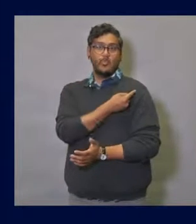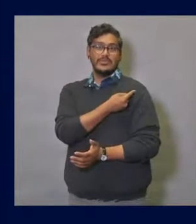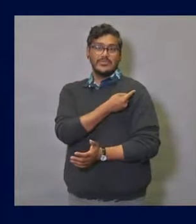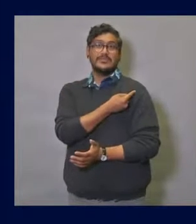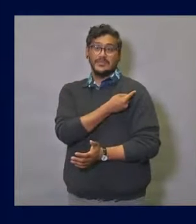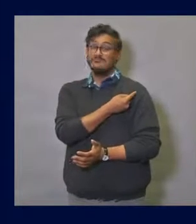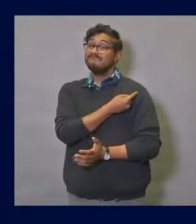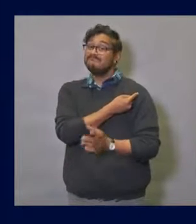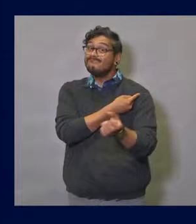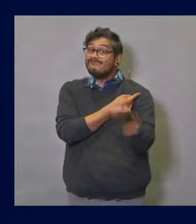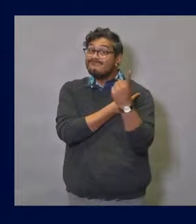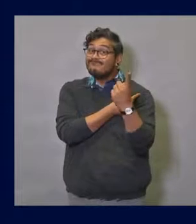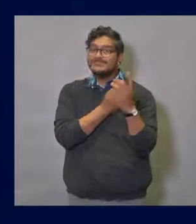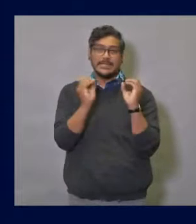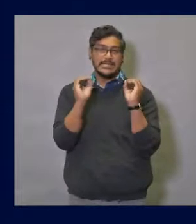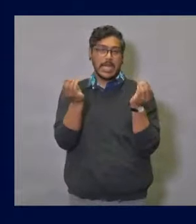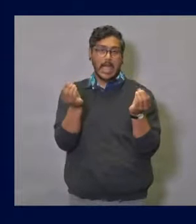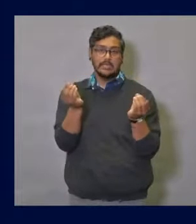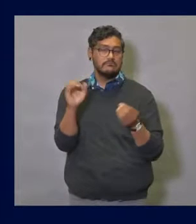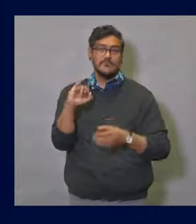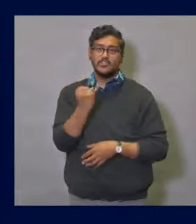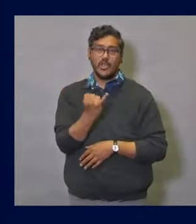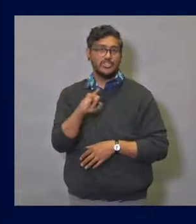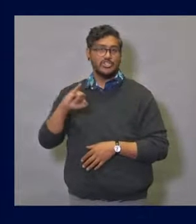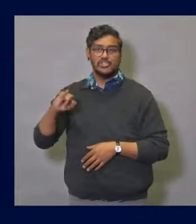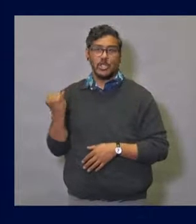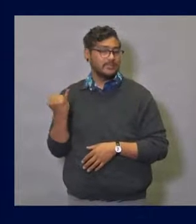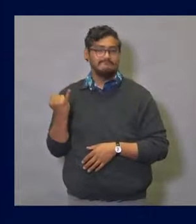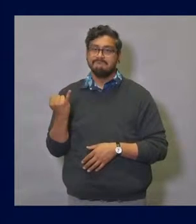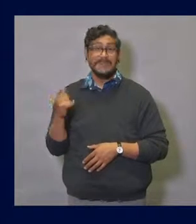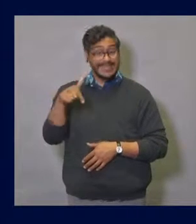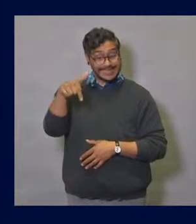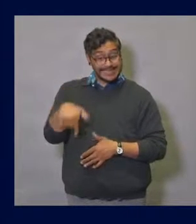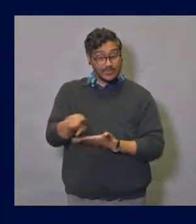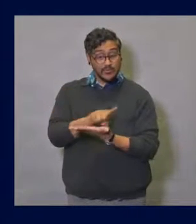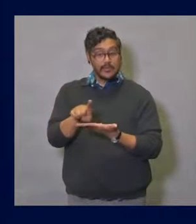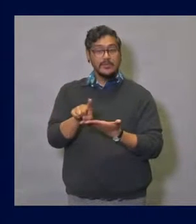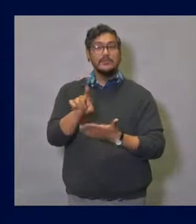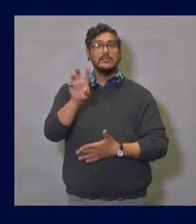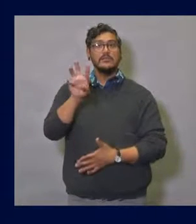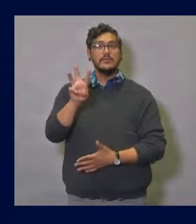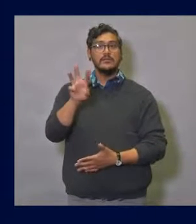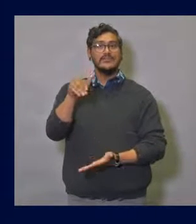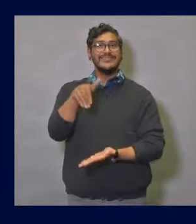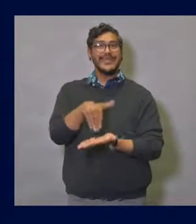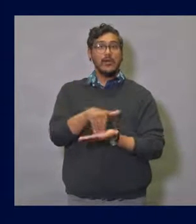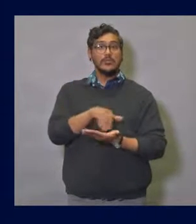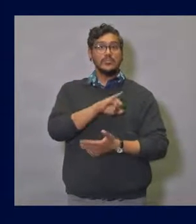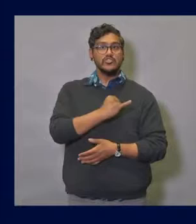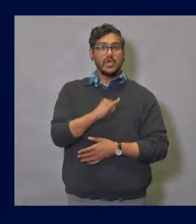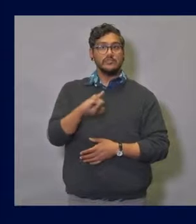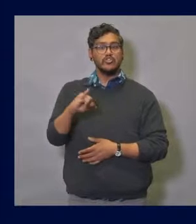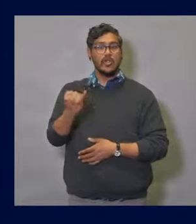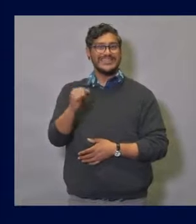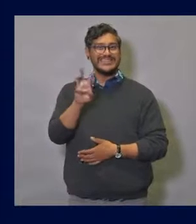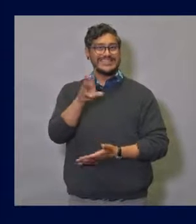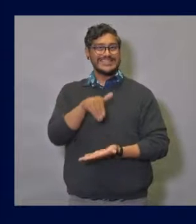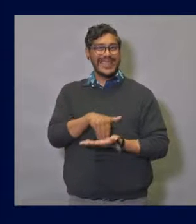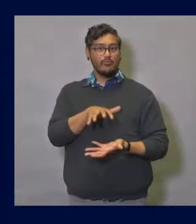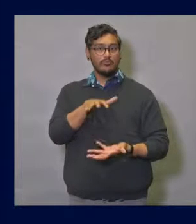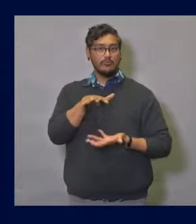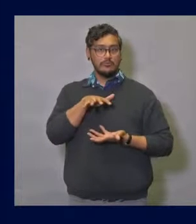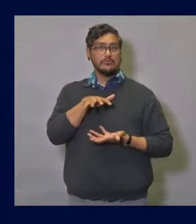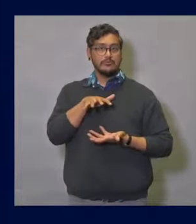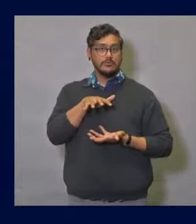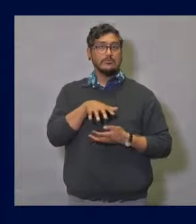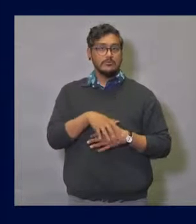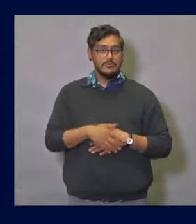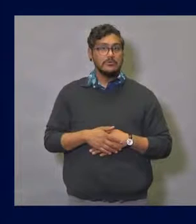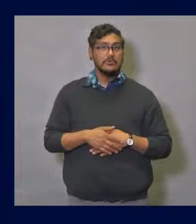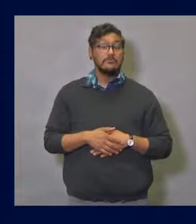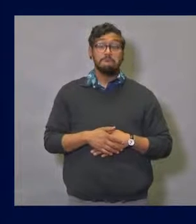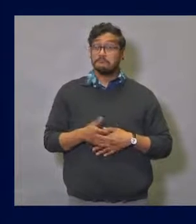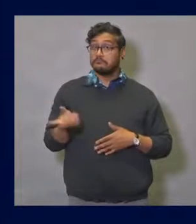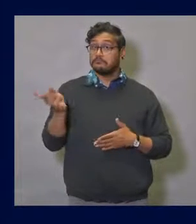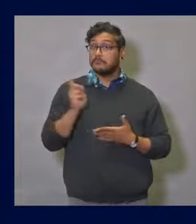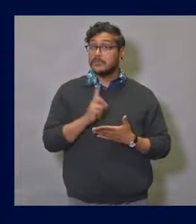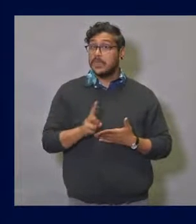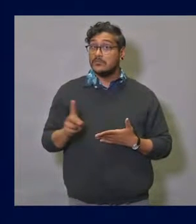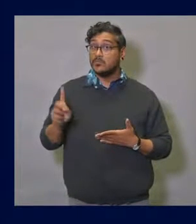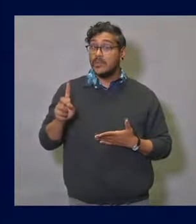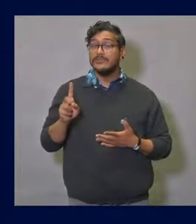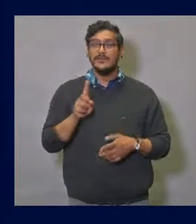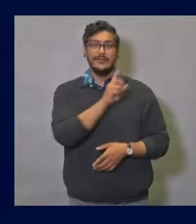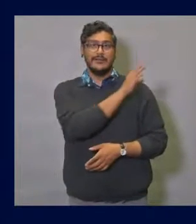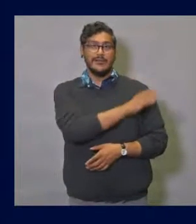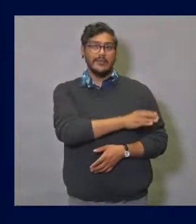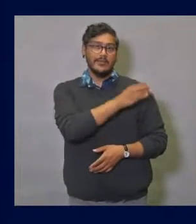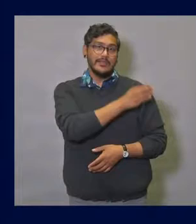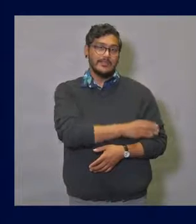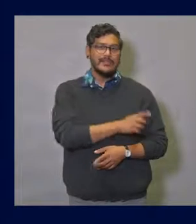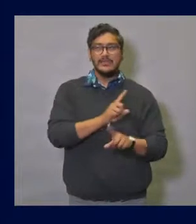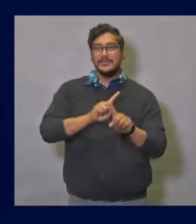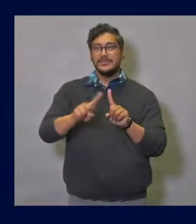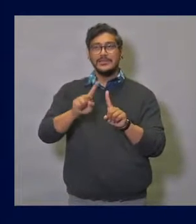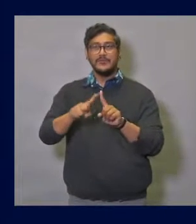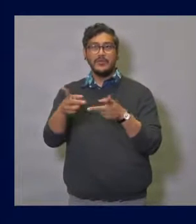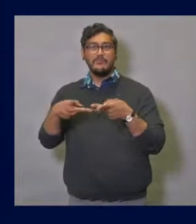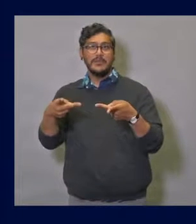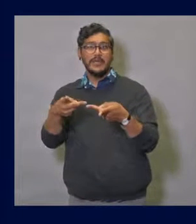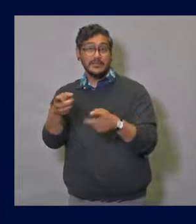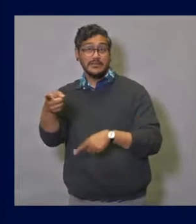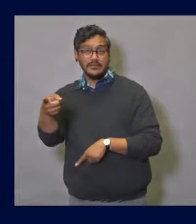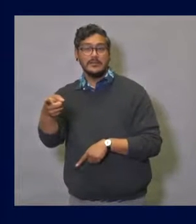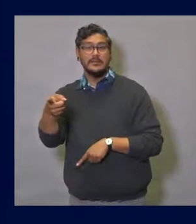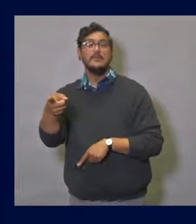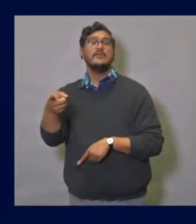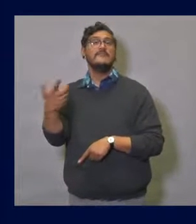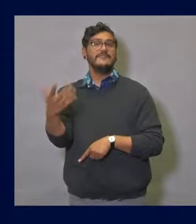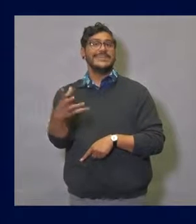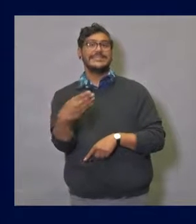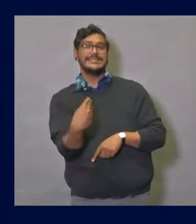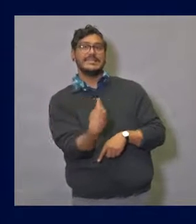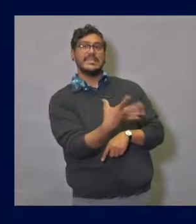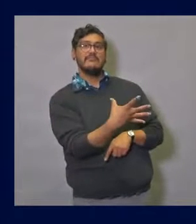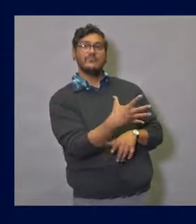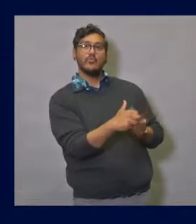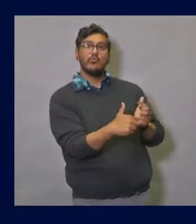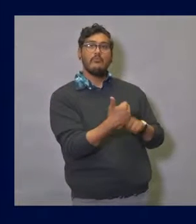ALTA QUE LA DE LA SEMANA